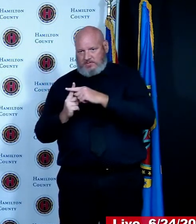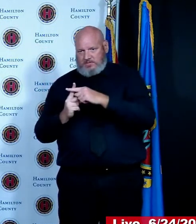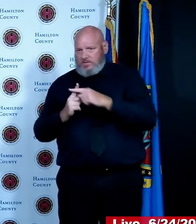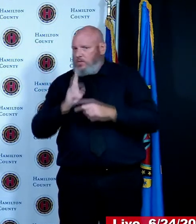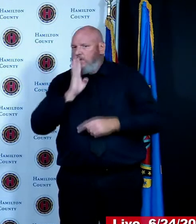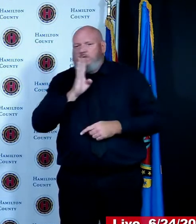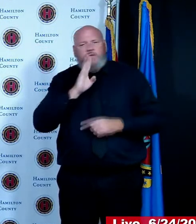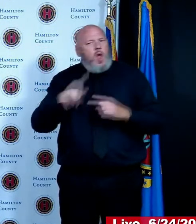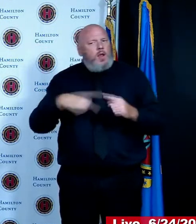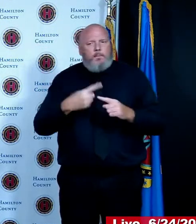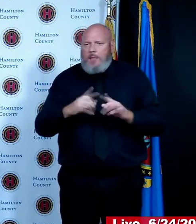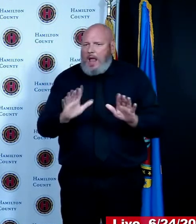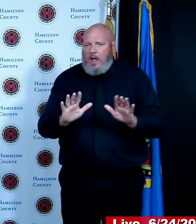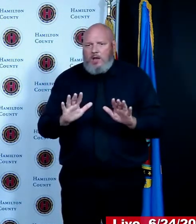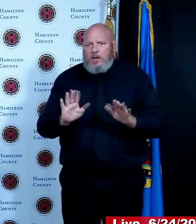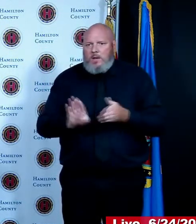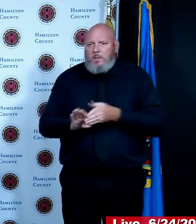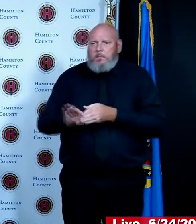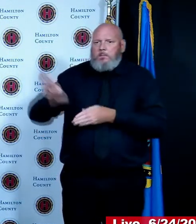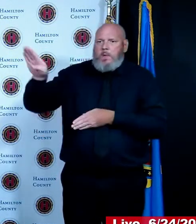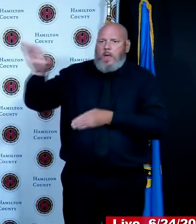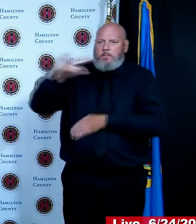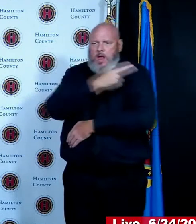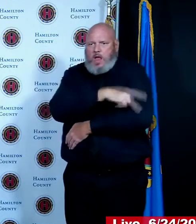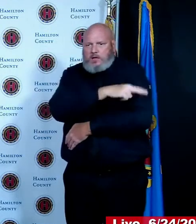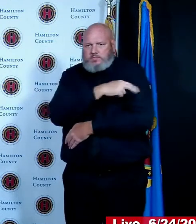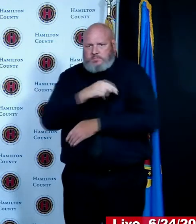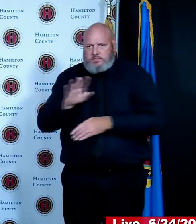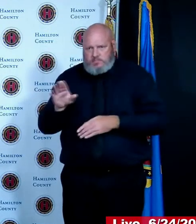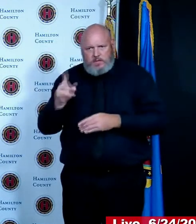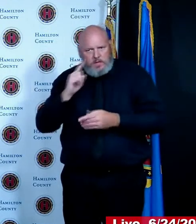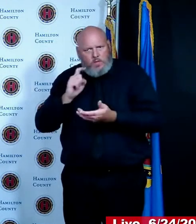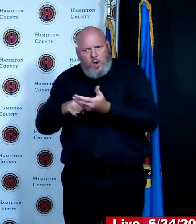although hospitalizations are on the rise it's it's an uptick as we like to